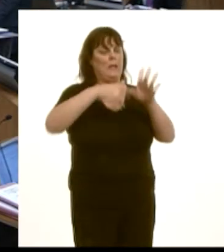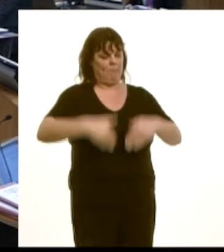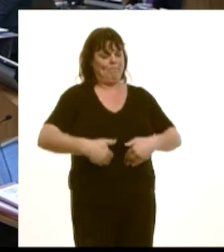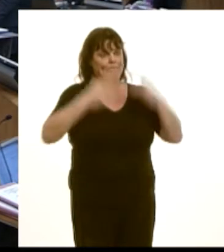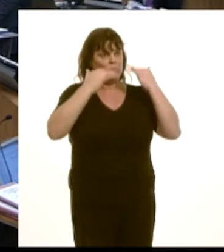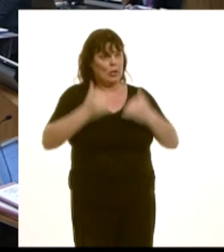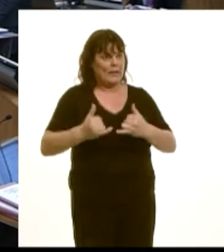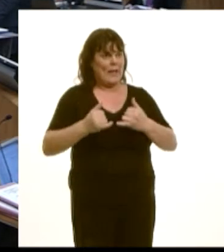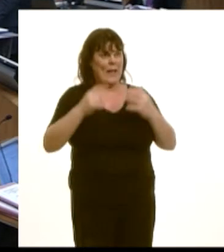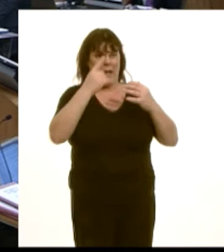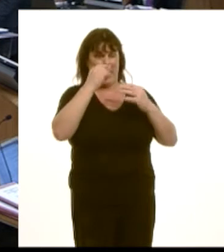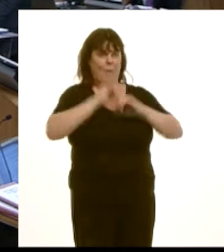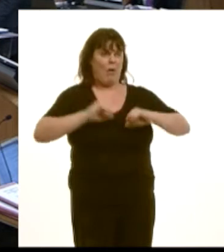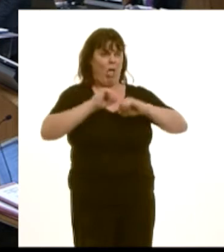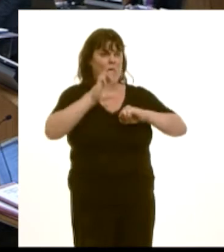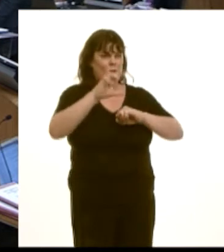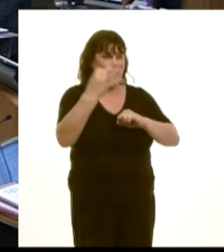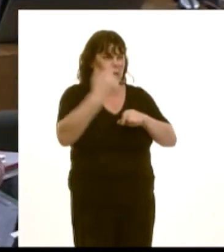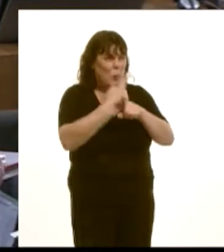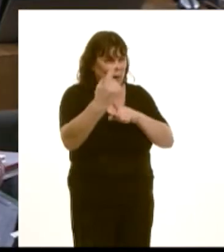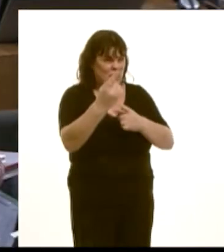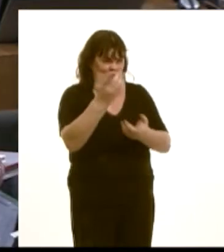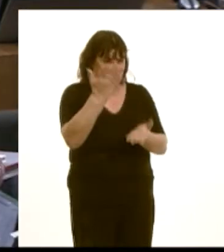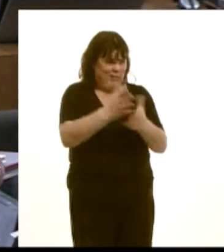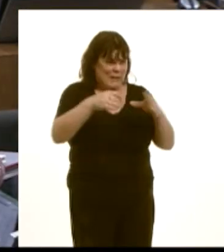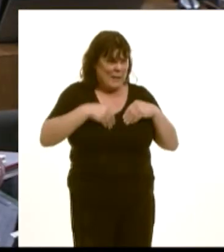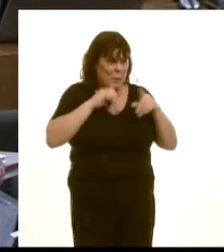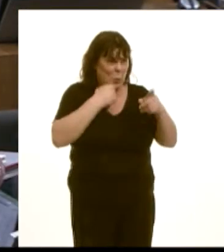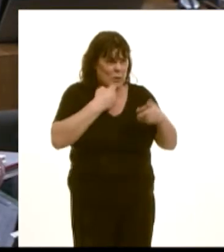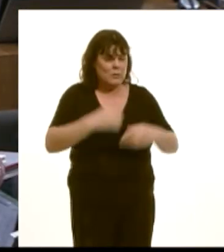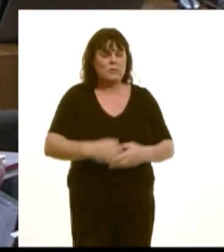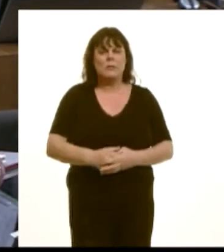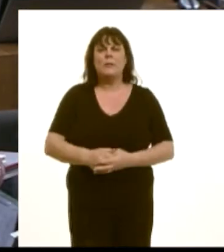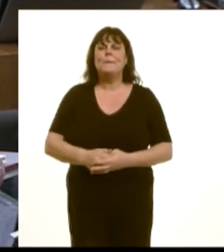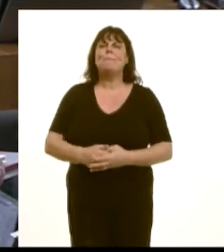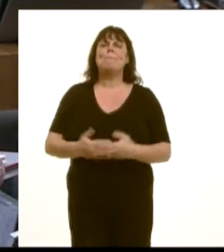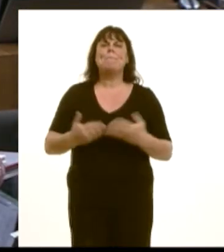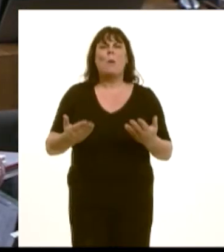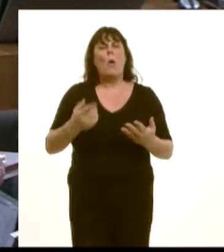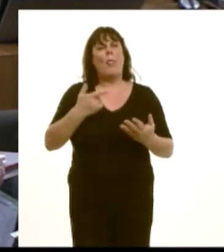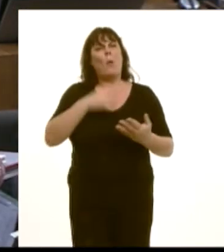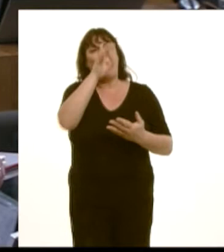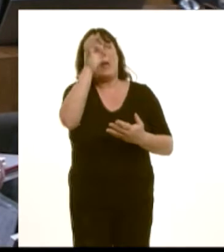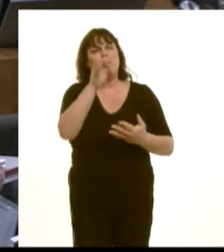Carwyn Jones: Well, the question is about chronic pain, of course, [Interruption.]